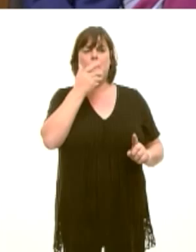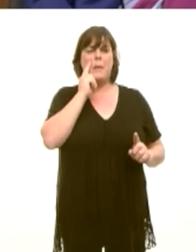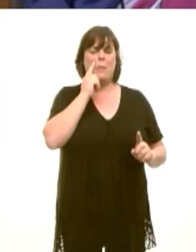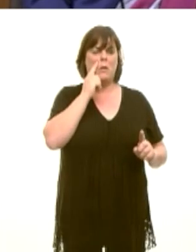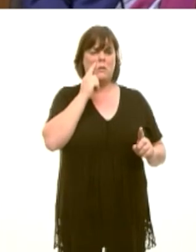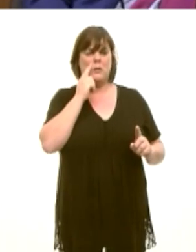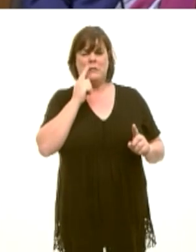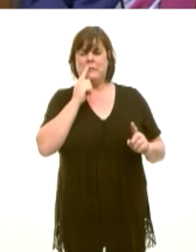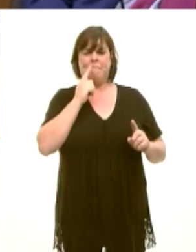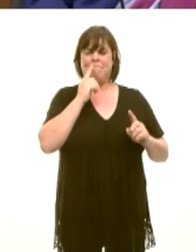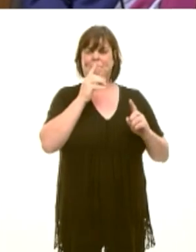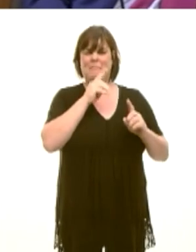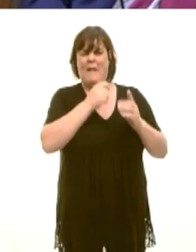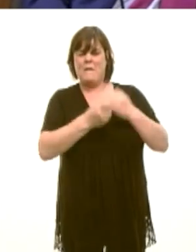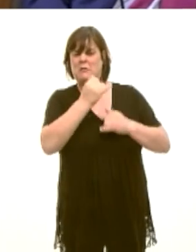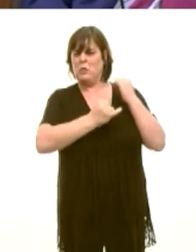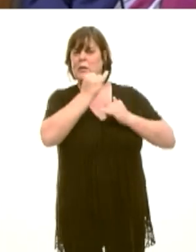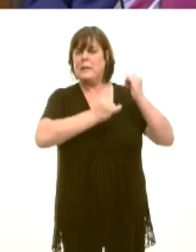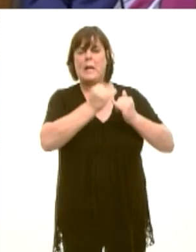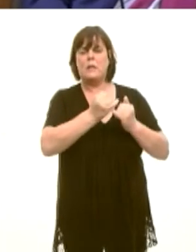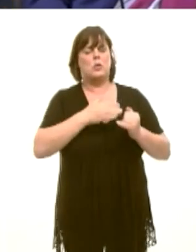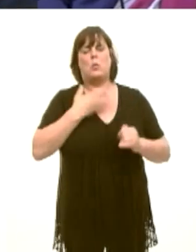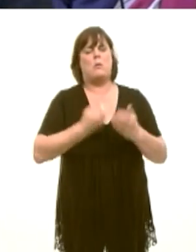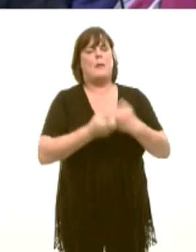the event. Itís important they never happen again.